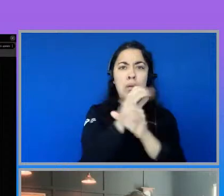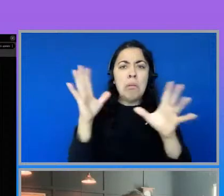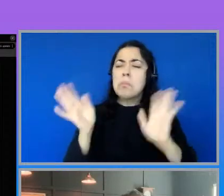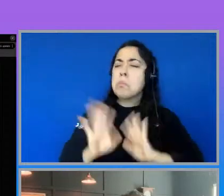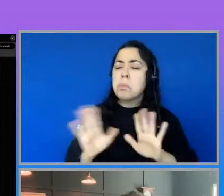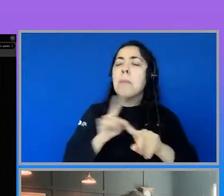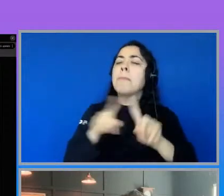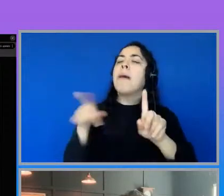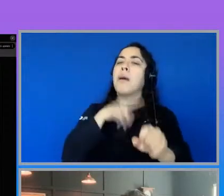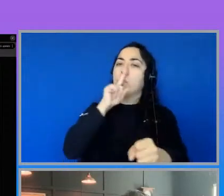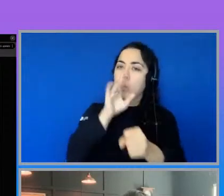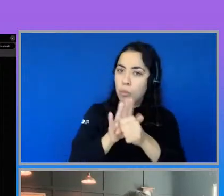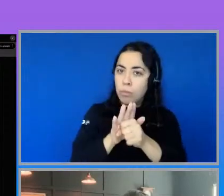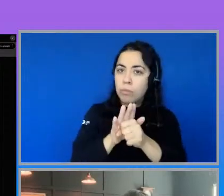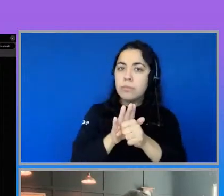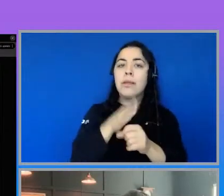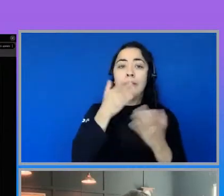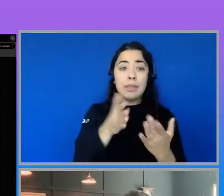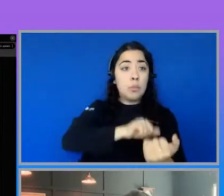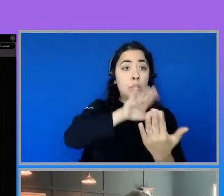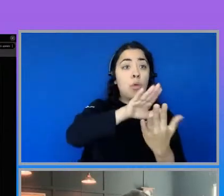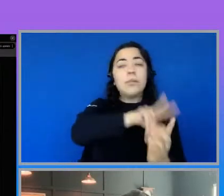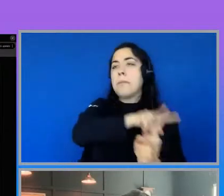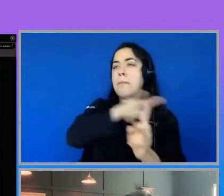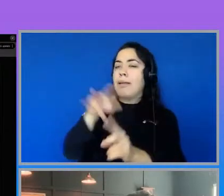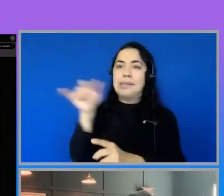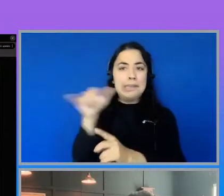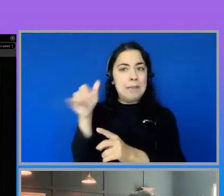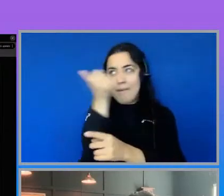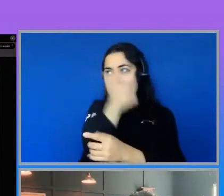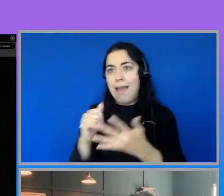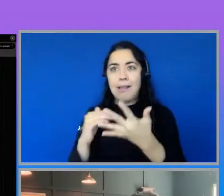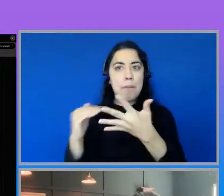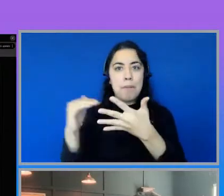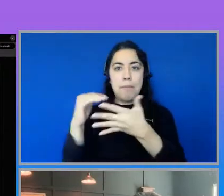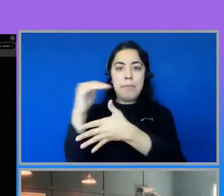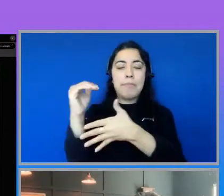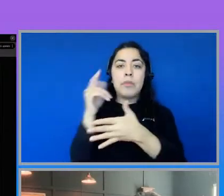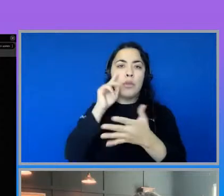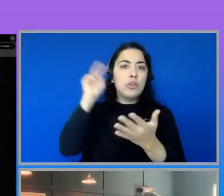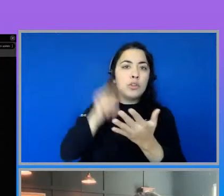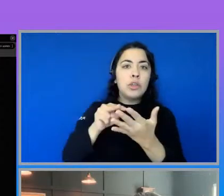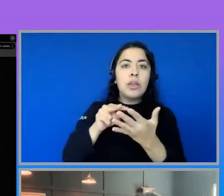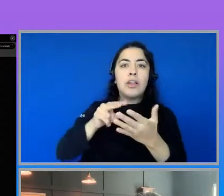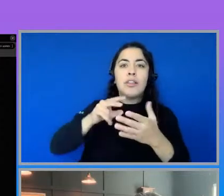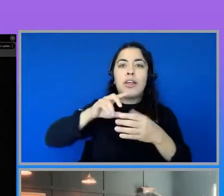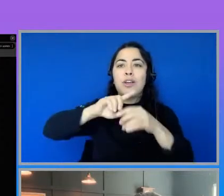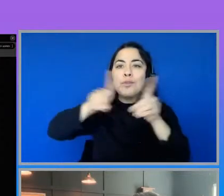visualization. But I promise you, you can apply this approach the same way. We're going to look at the infamous donut